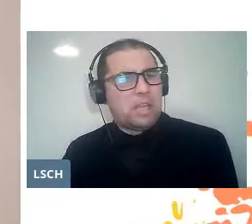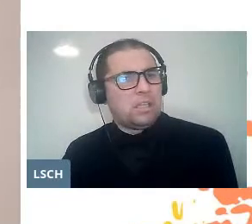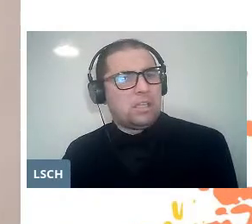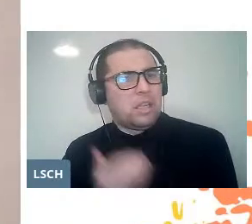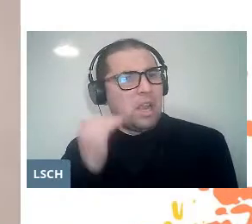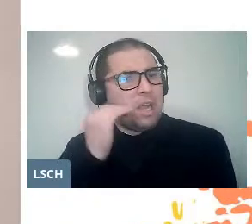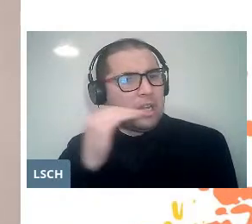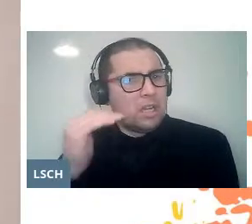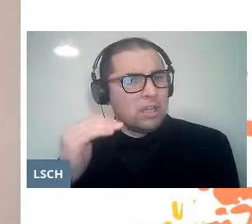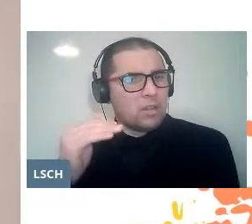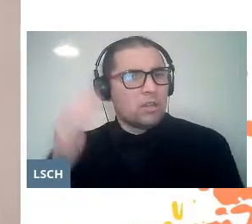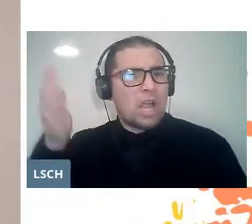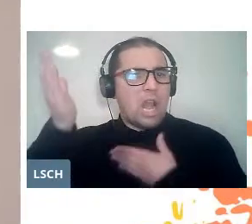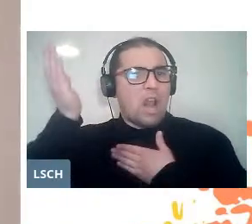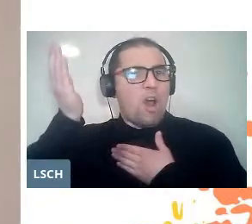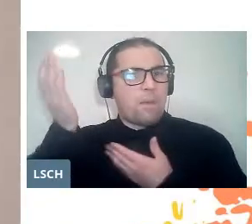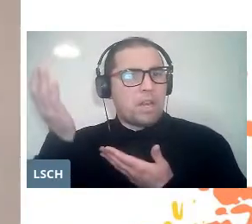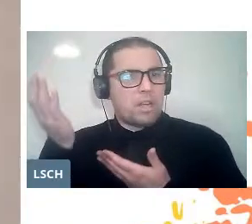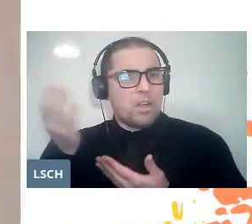Can we do something about it?